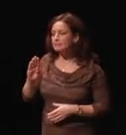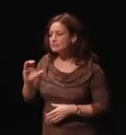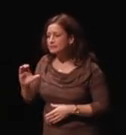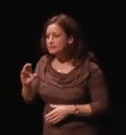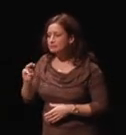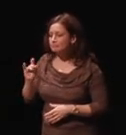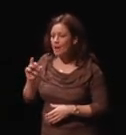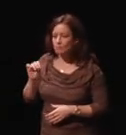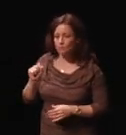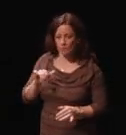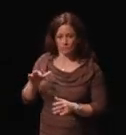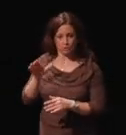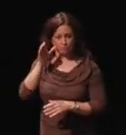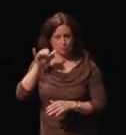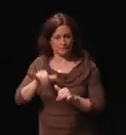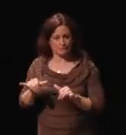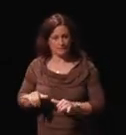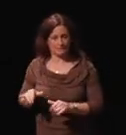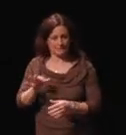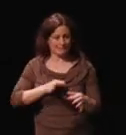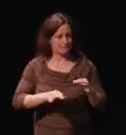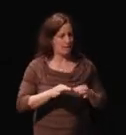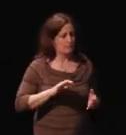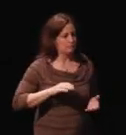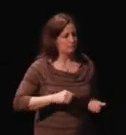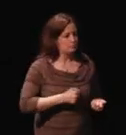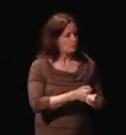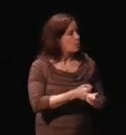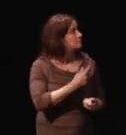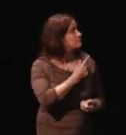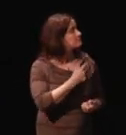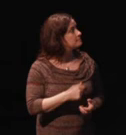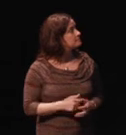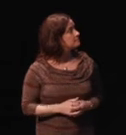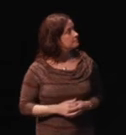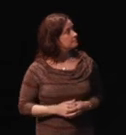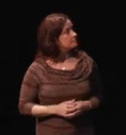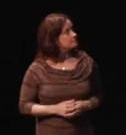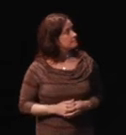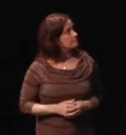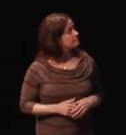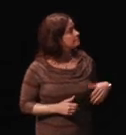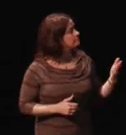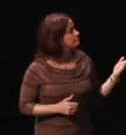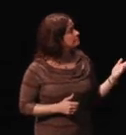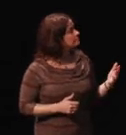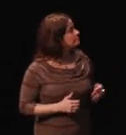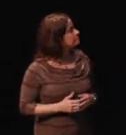Yeah, this is just a quick picture of Educational Computing Magazine,